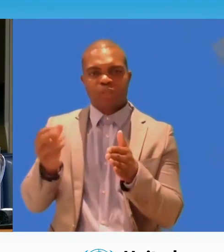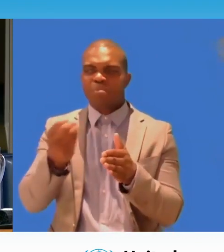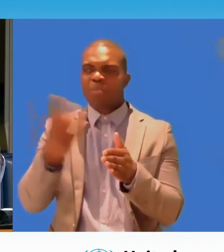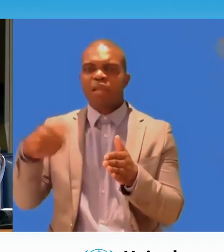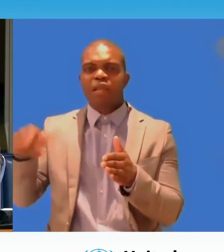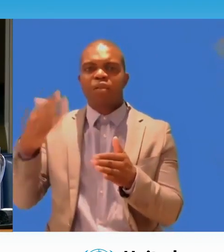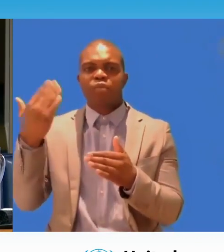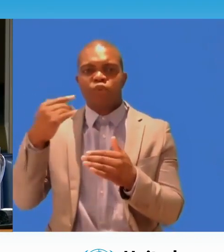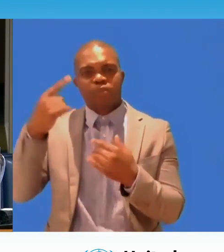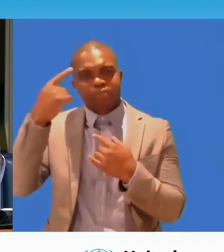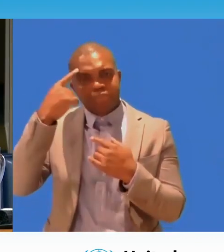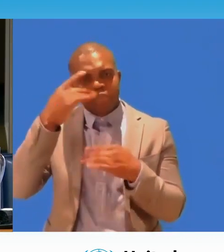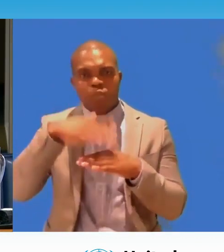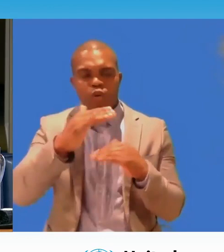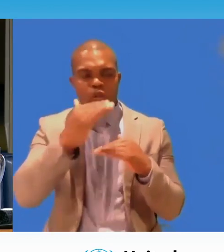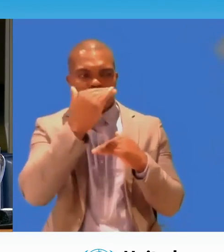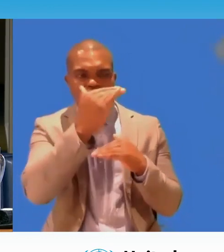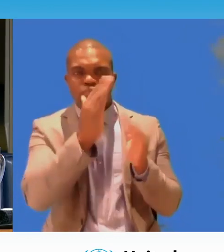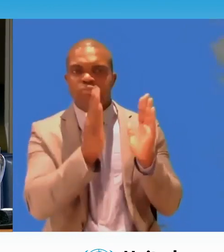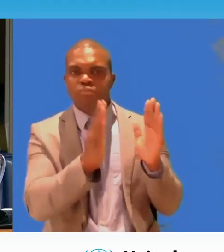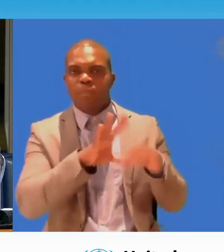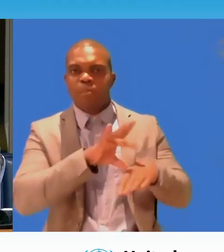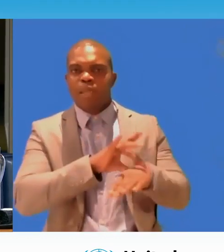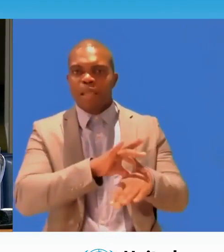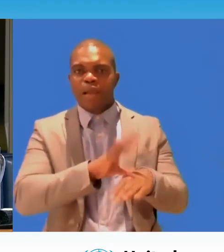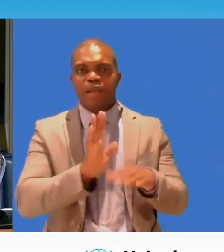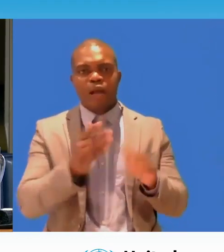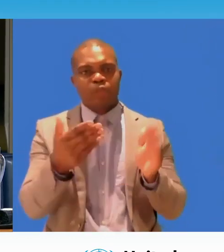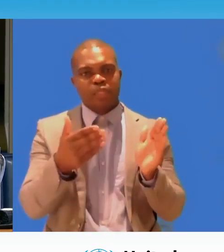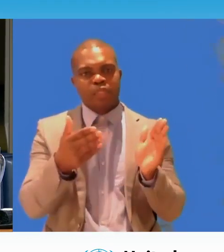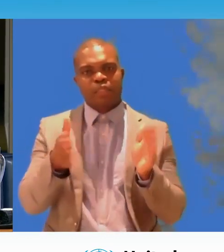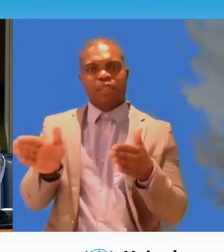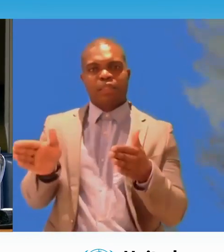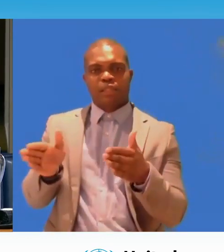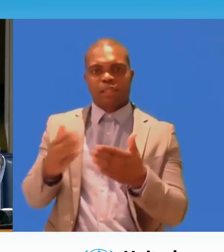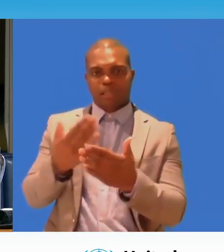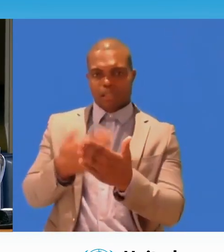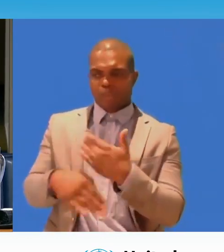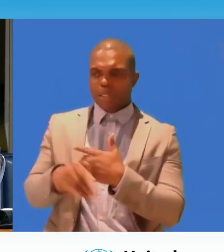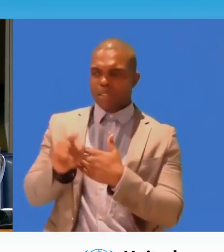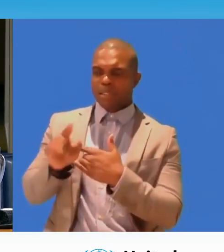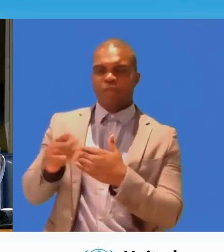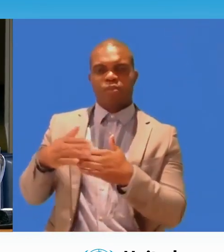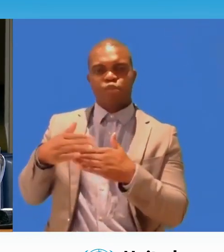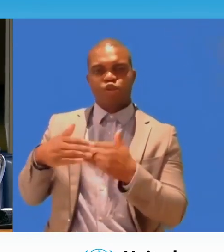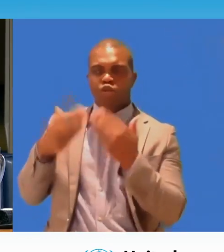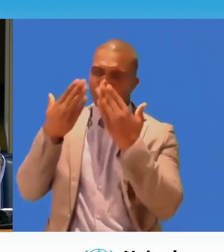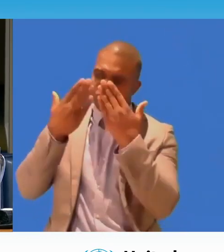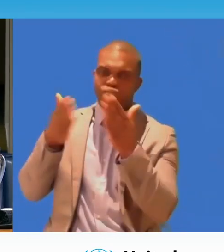persons with disabilities are active right holders interacting with environmental and